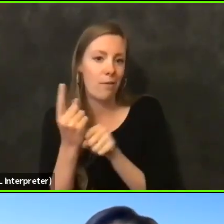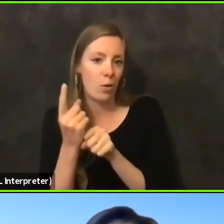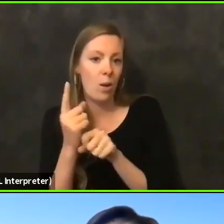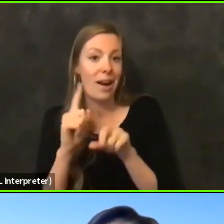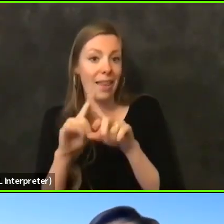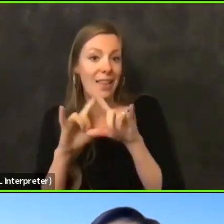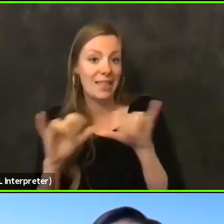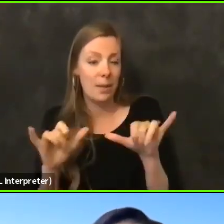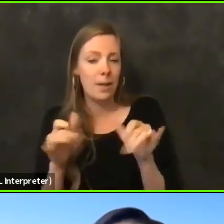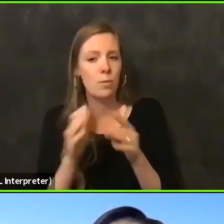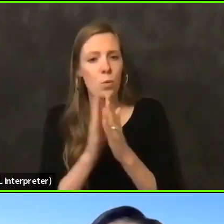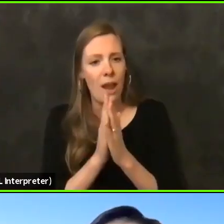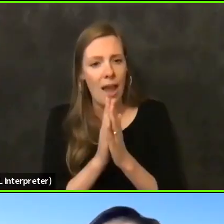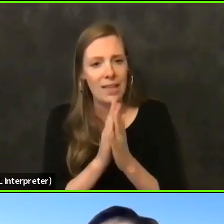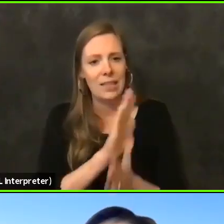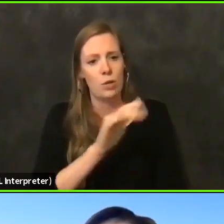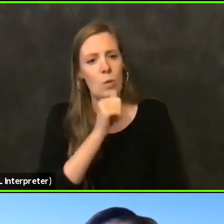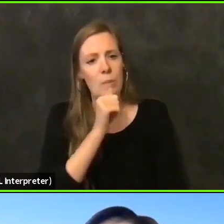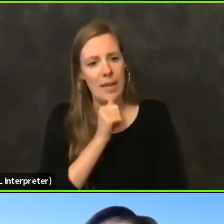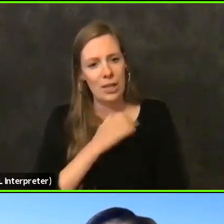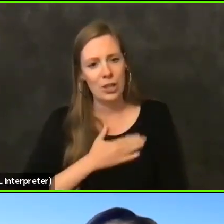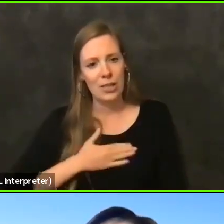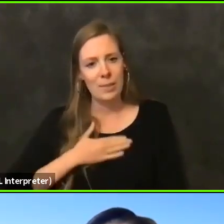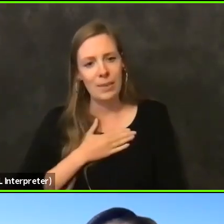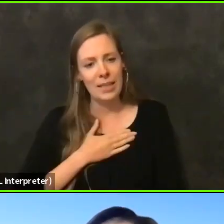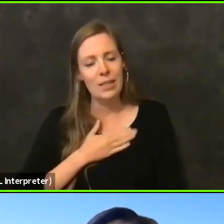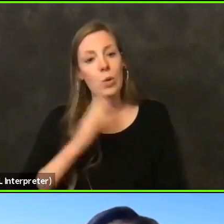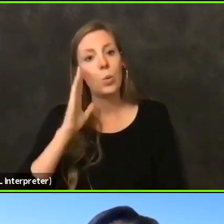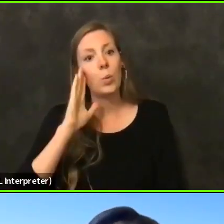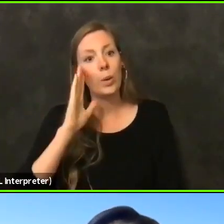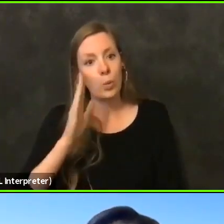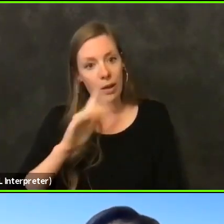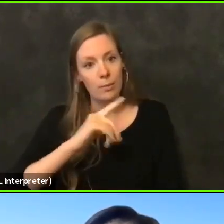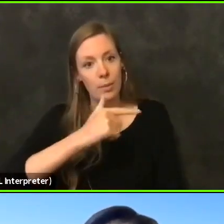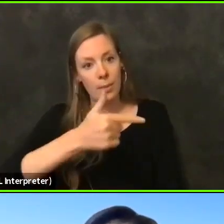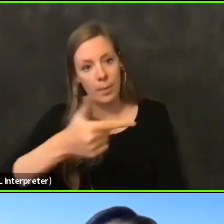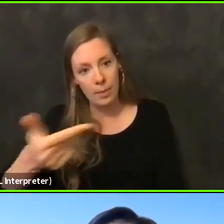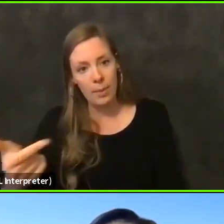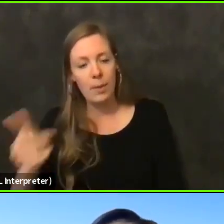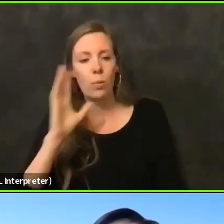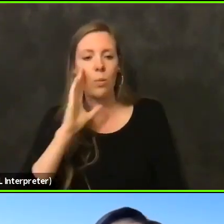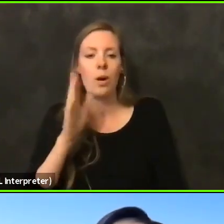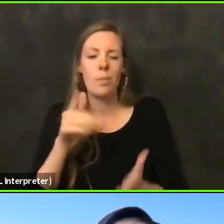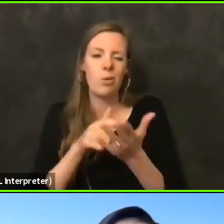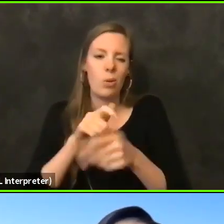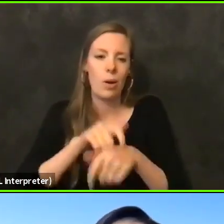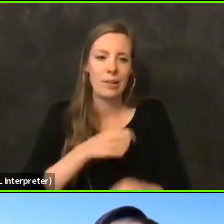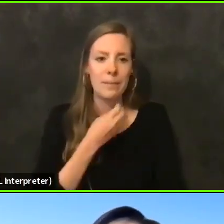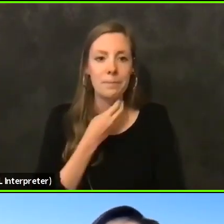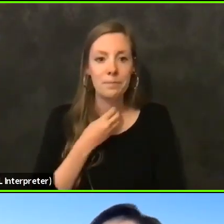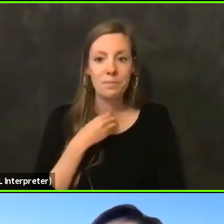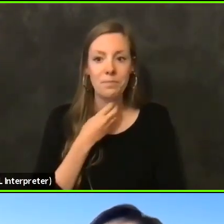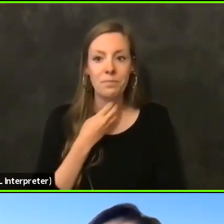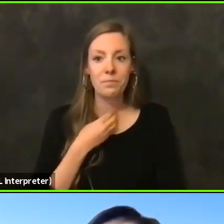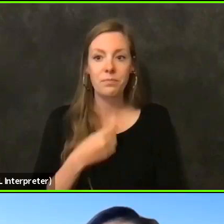So we're asking for everyone's patience and we will eventually get to everyone. It's just going to take time. We've now administered one hundred and